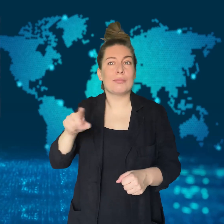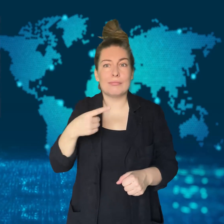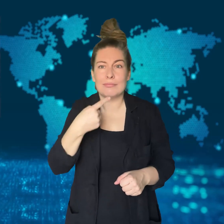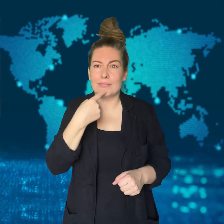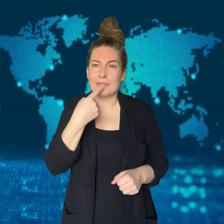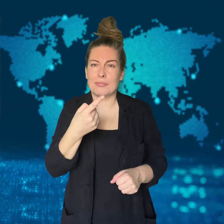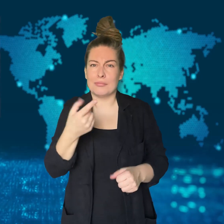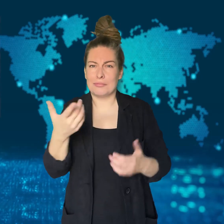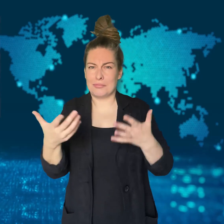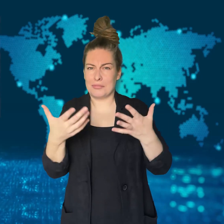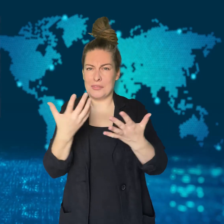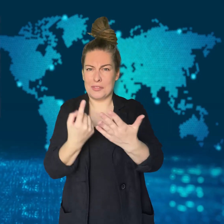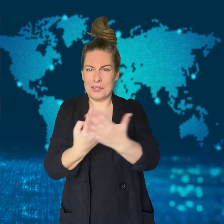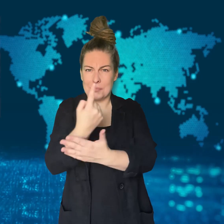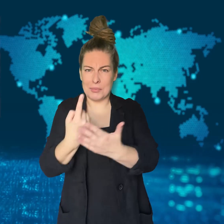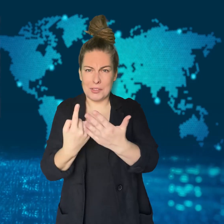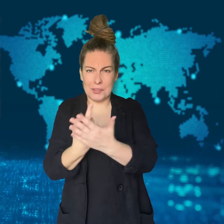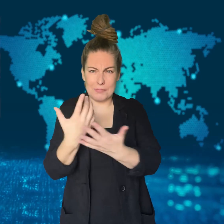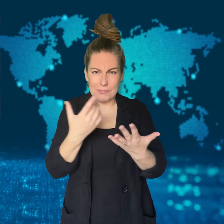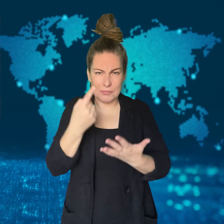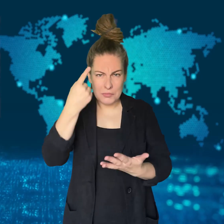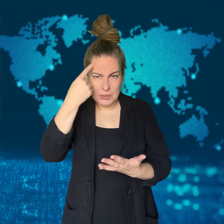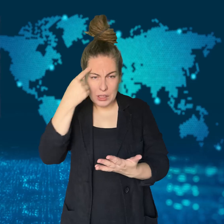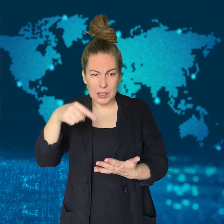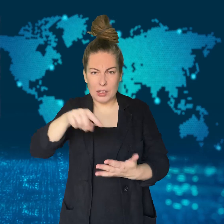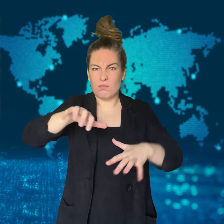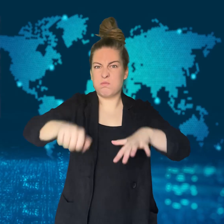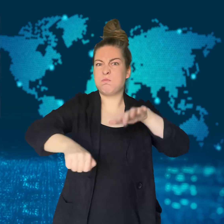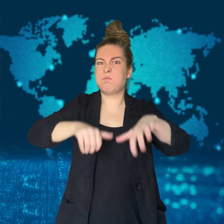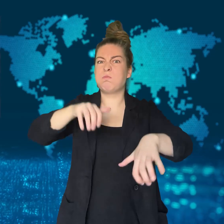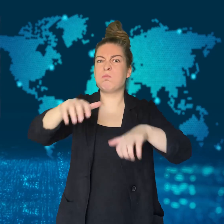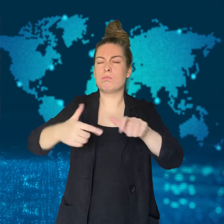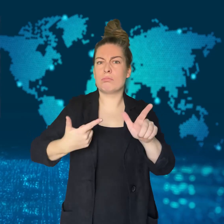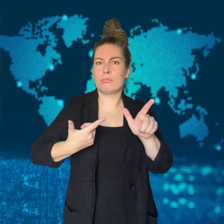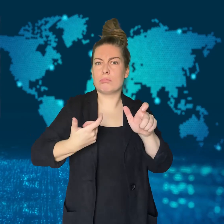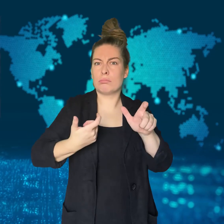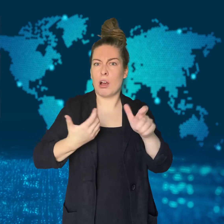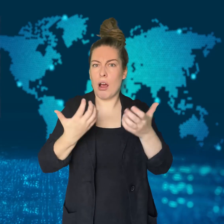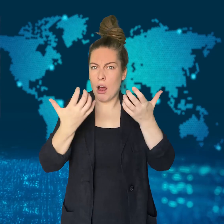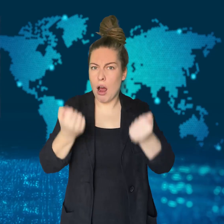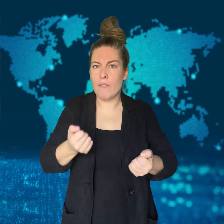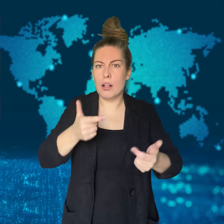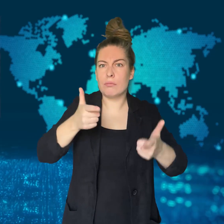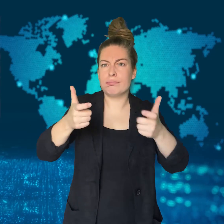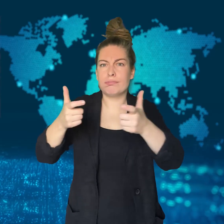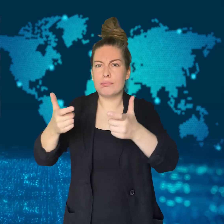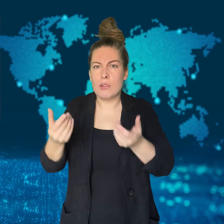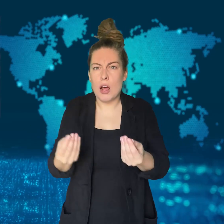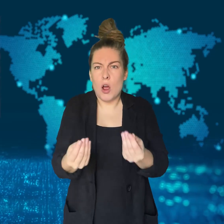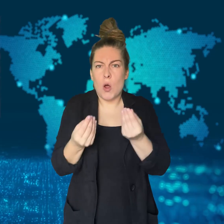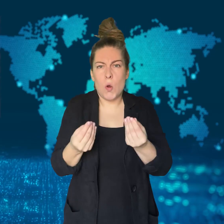The Sudanese government claims